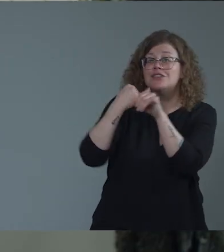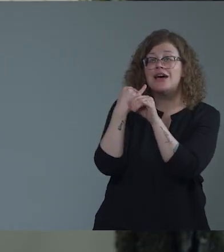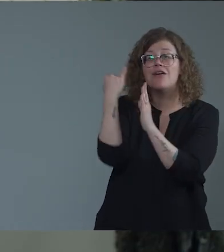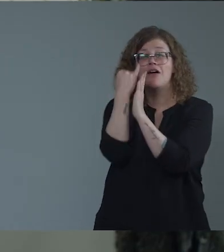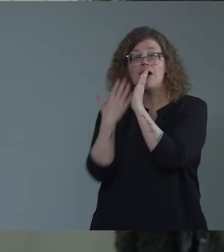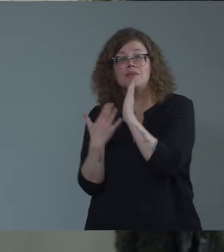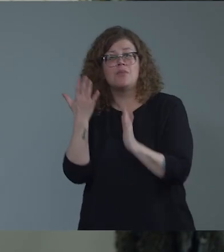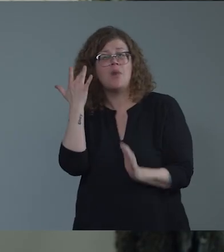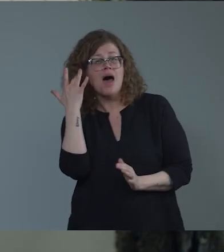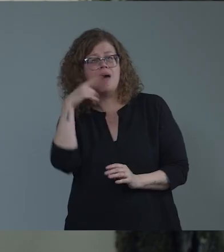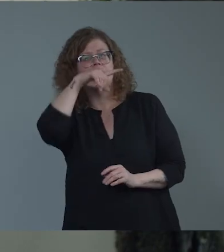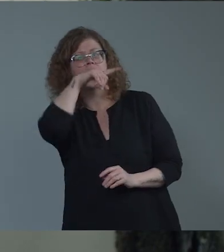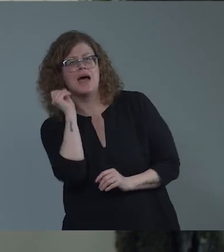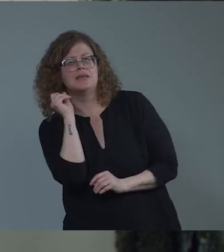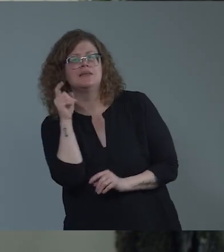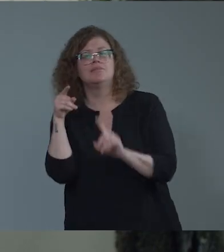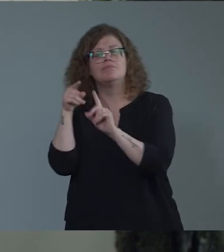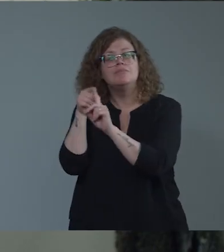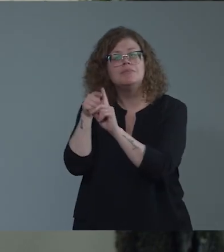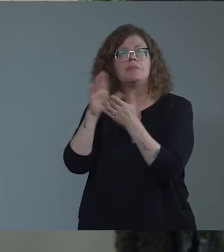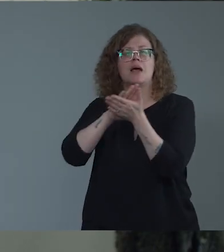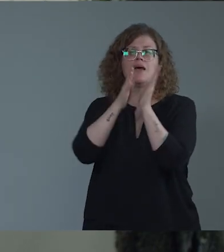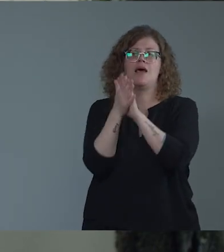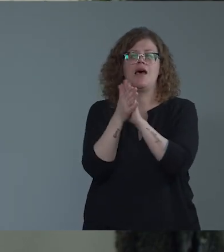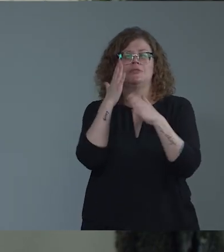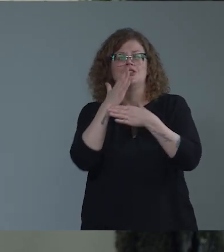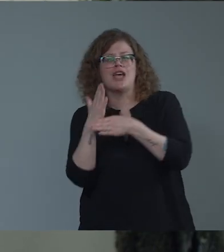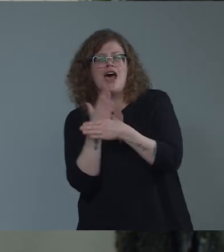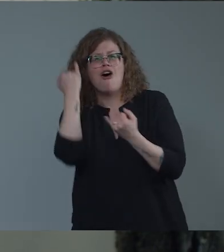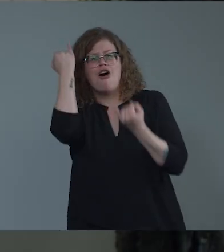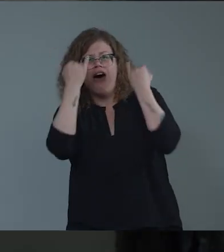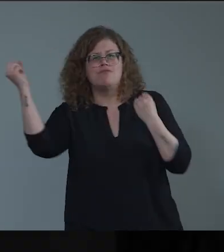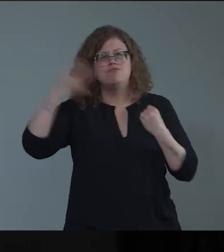where we have kind of the balance of both local and international talent able to work here.